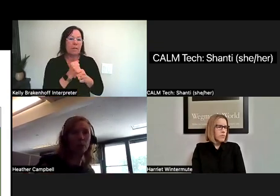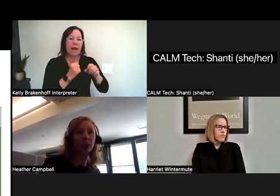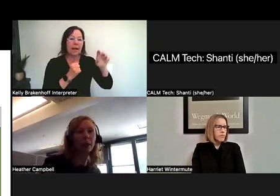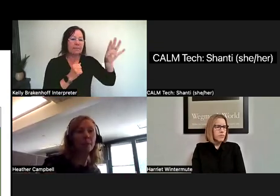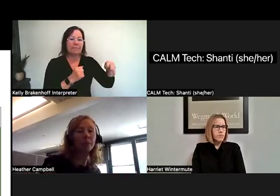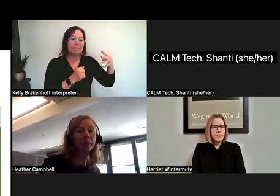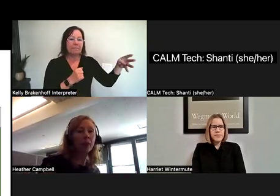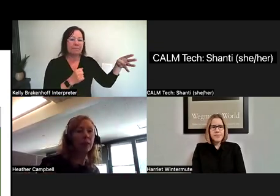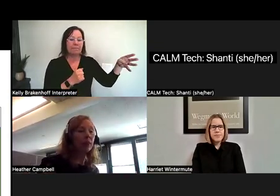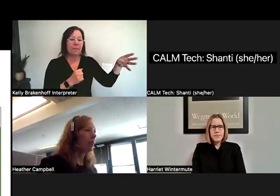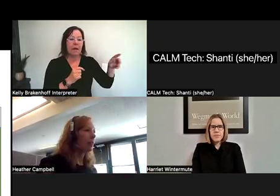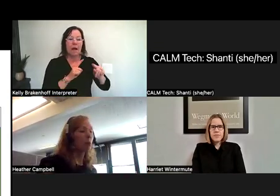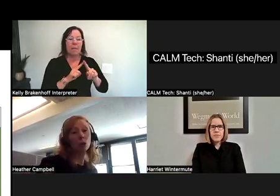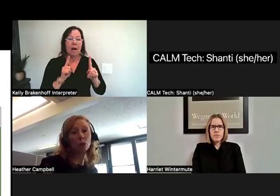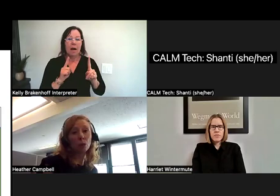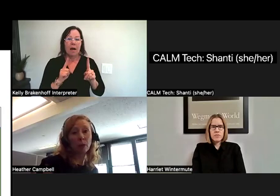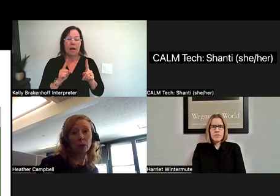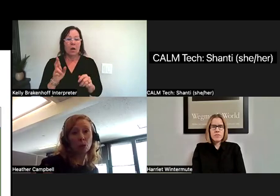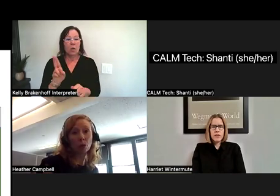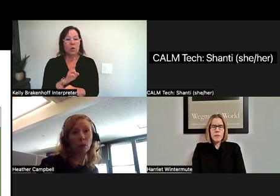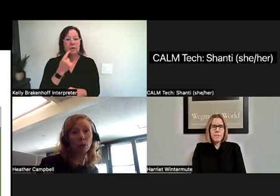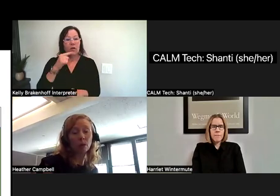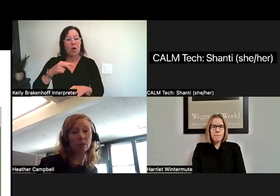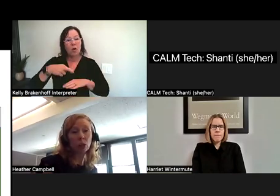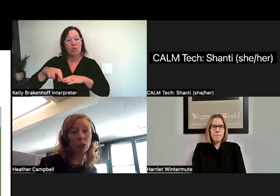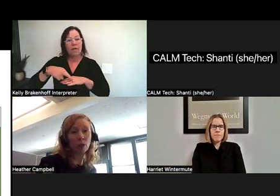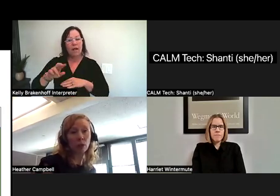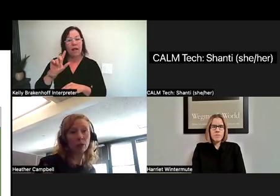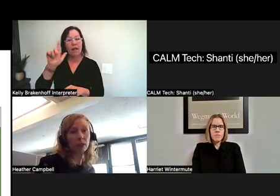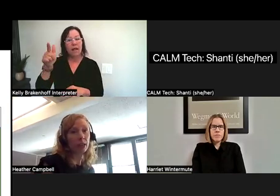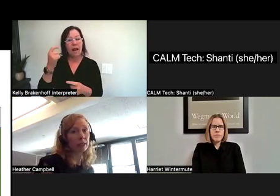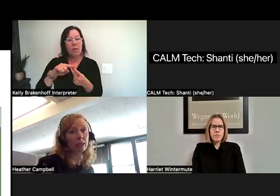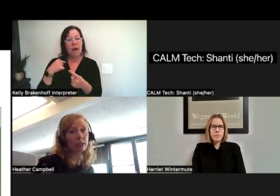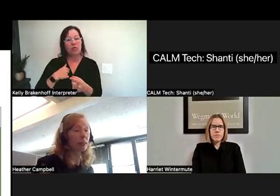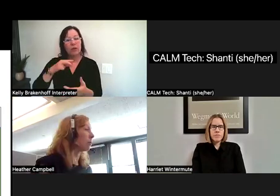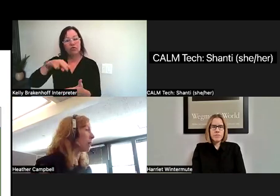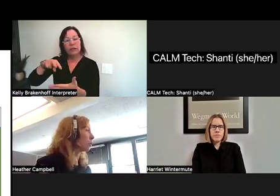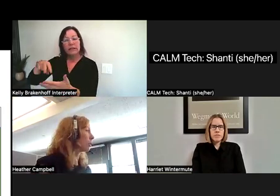but they were used for reference when we were looking over the task list and the matrix.